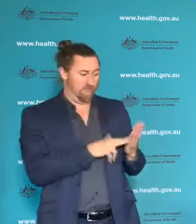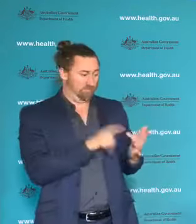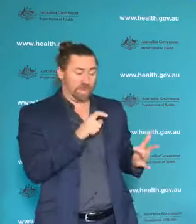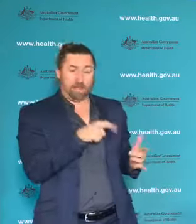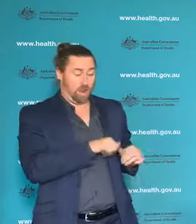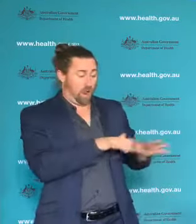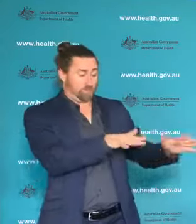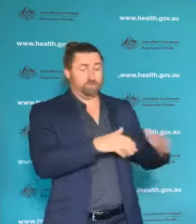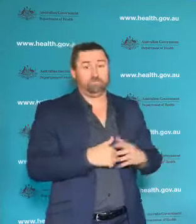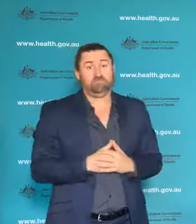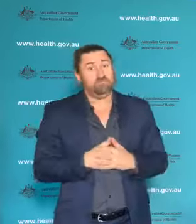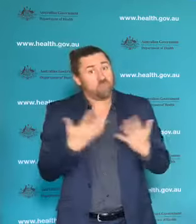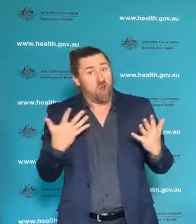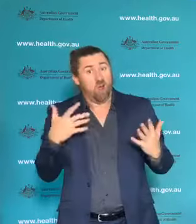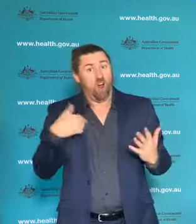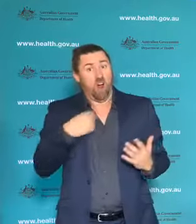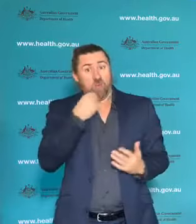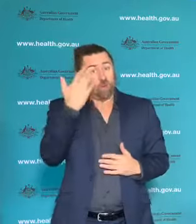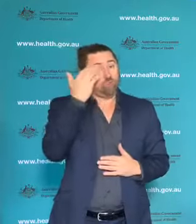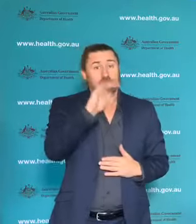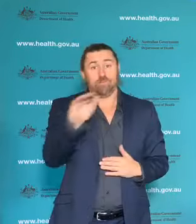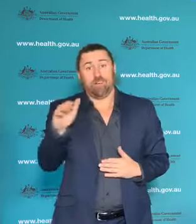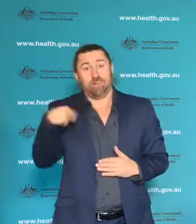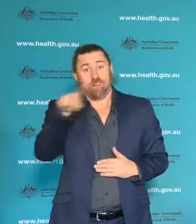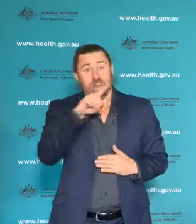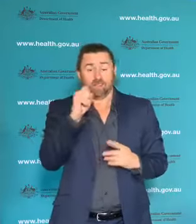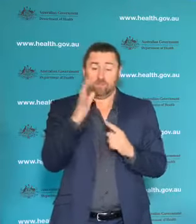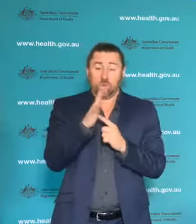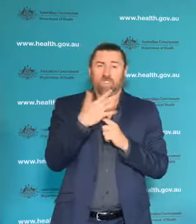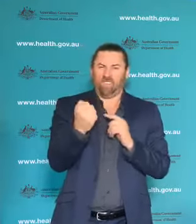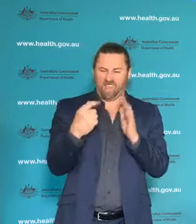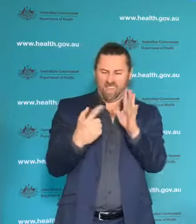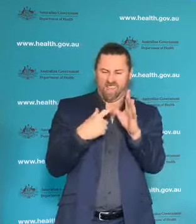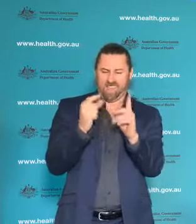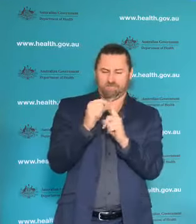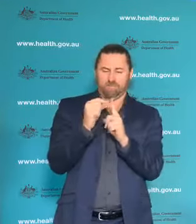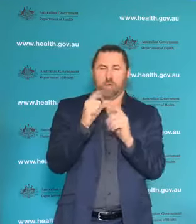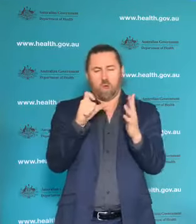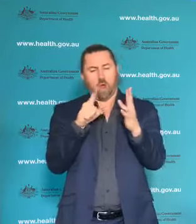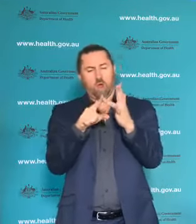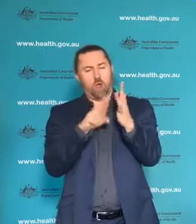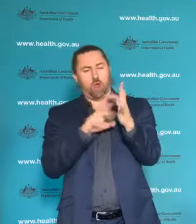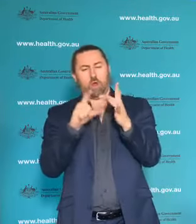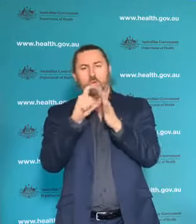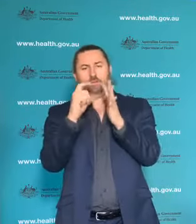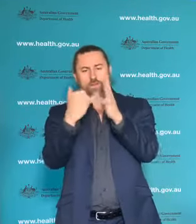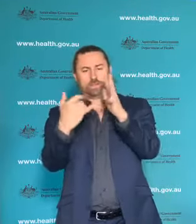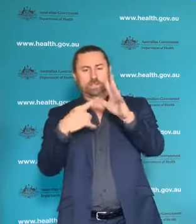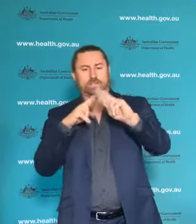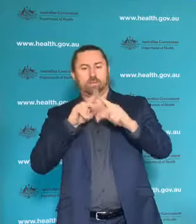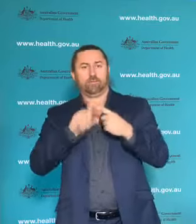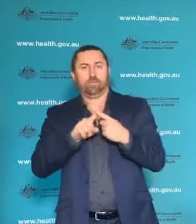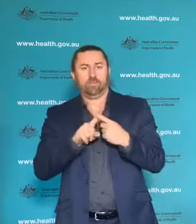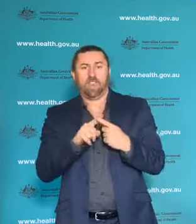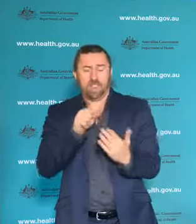This is a timely reminder of the importance of the COVIDSafe app in assisting in the tracing and the identifying